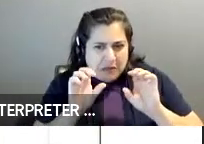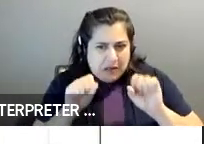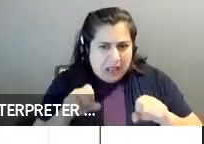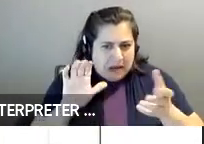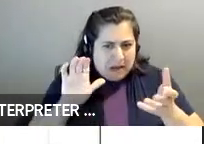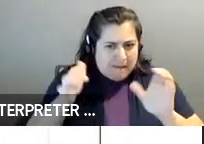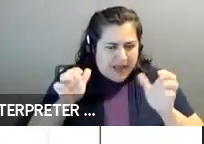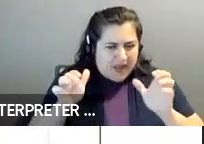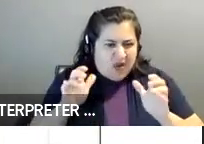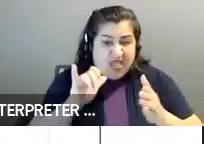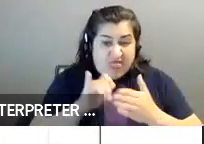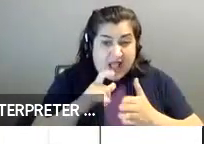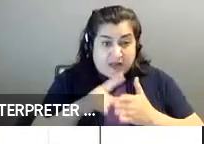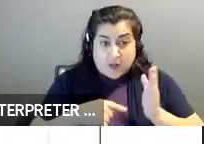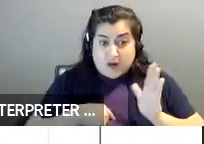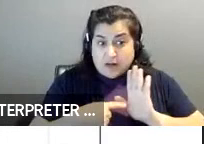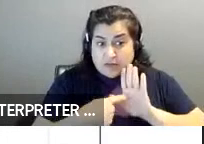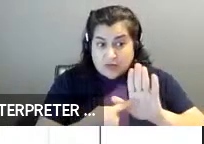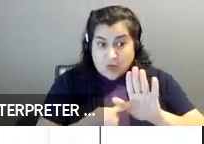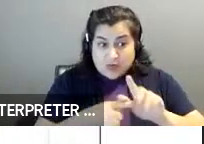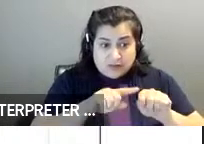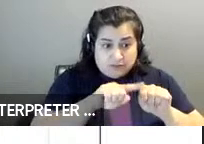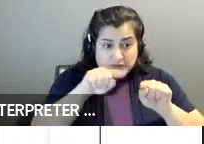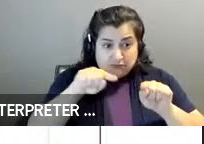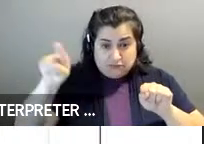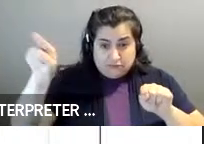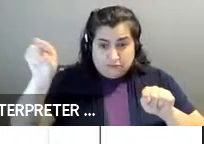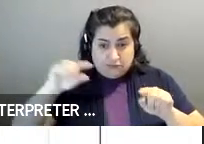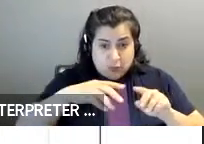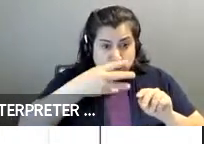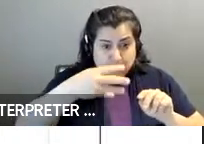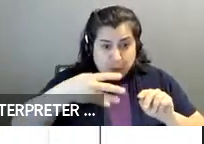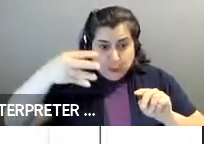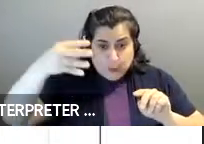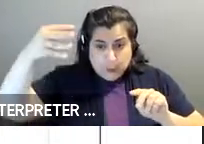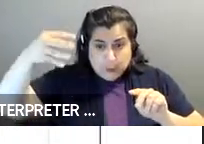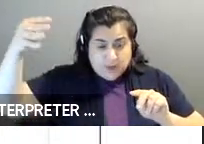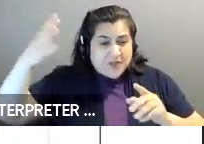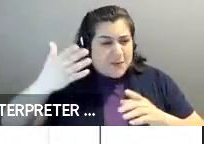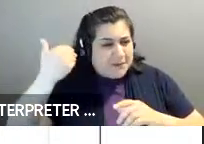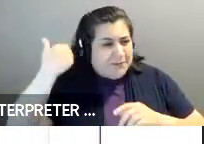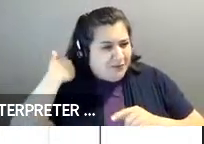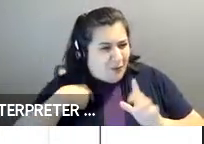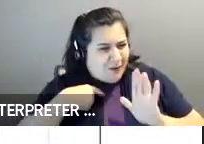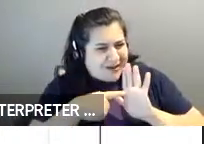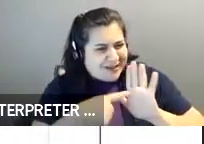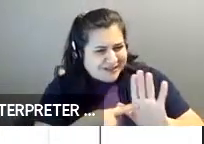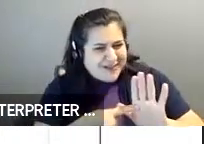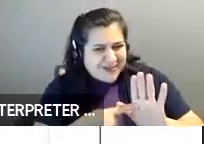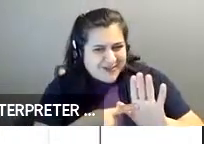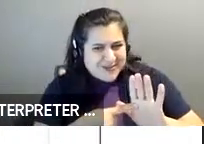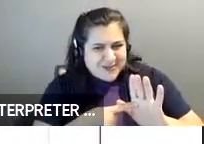That's what I'm depicting on this slide. So this is the same slide that I showed you a few minutes back.